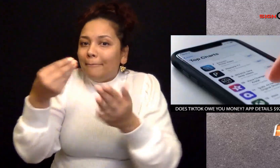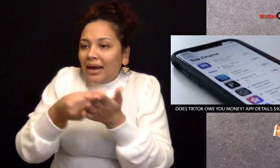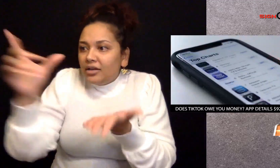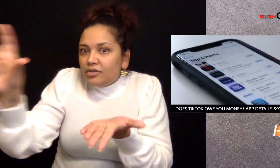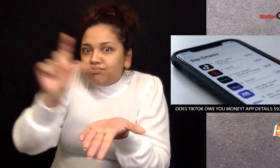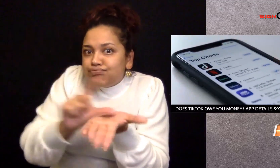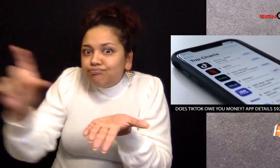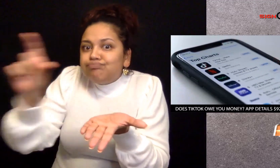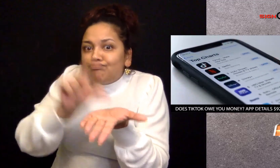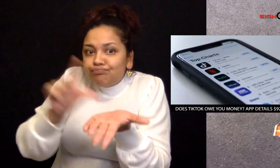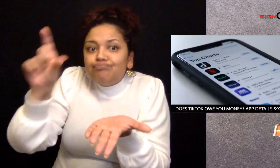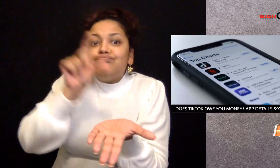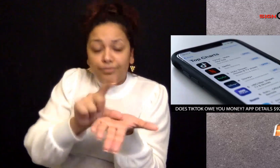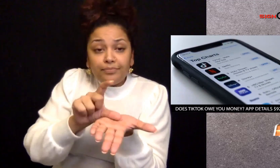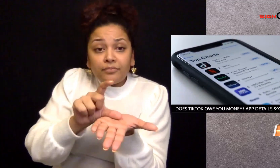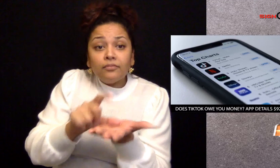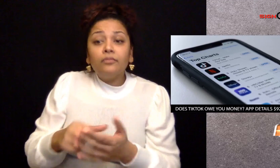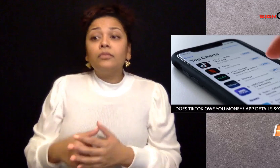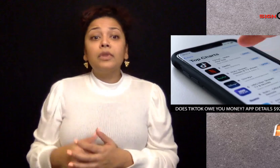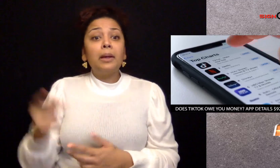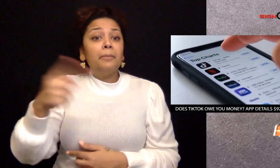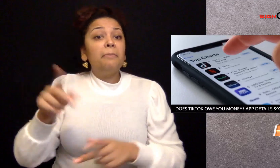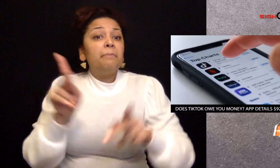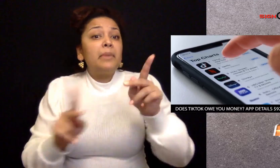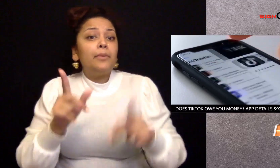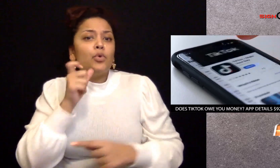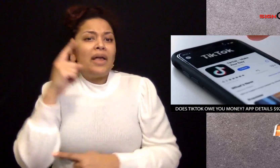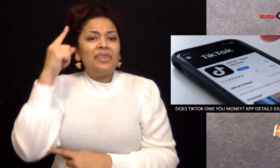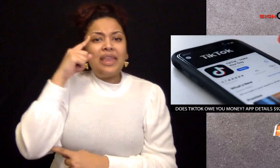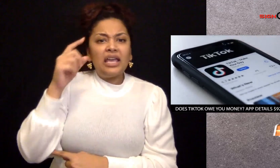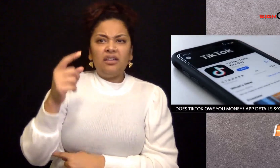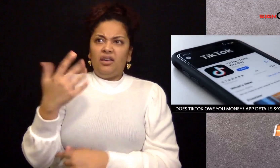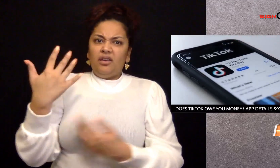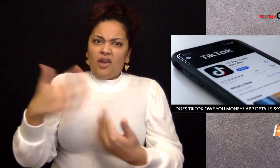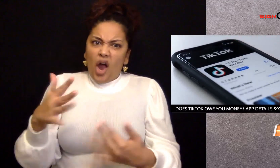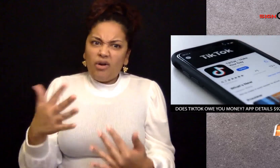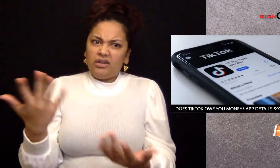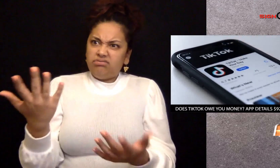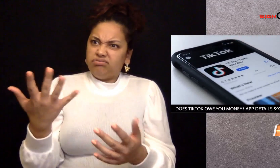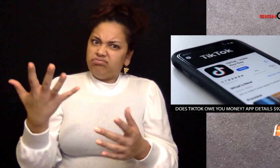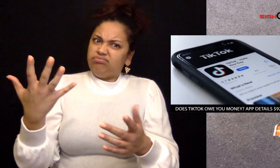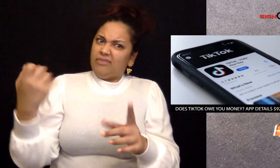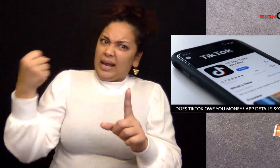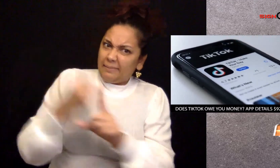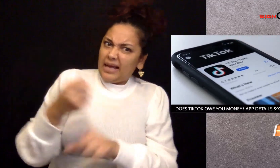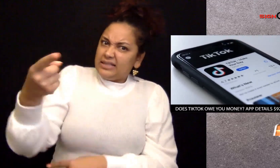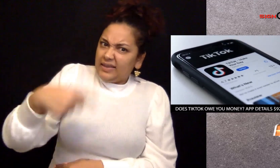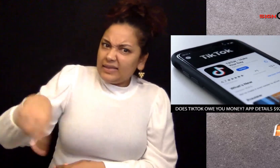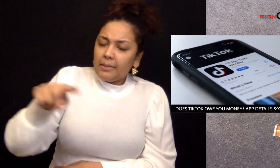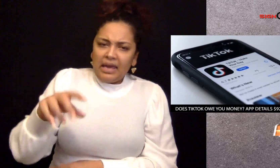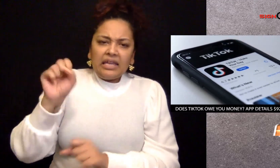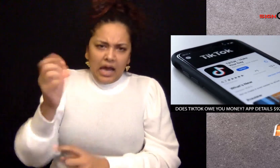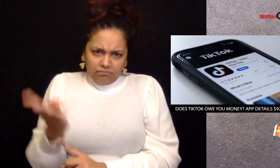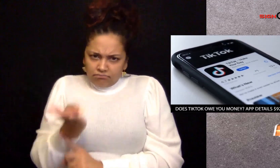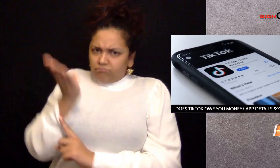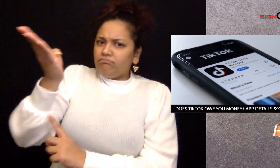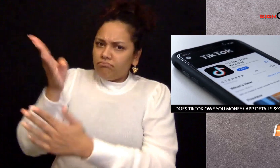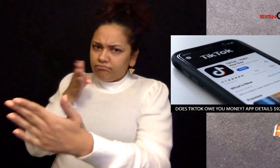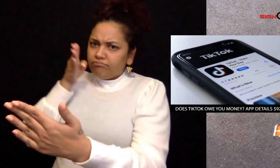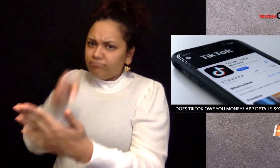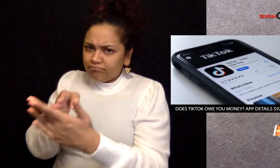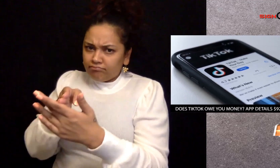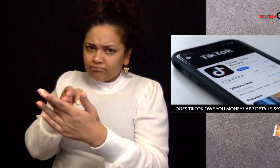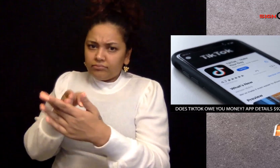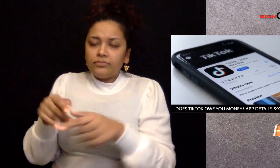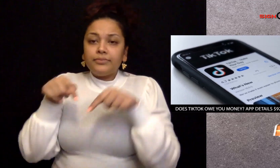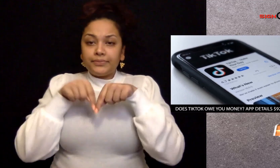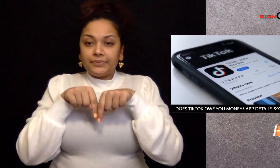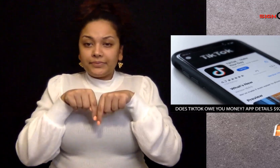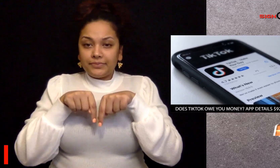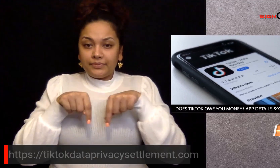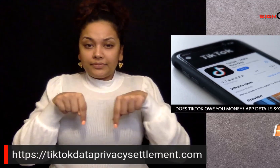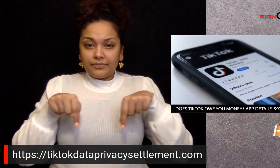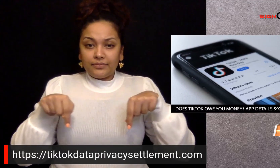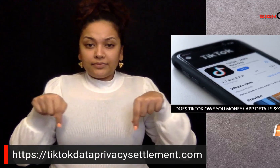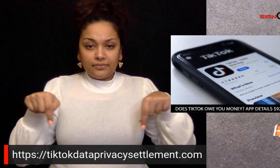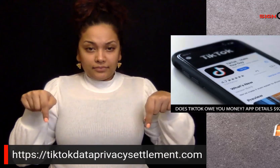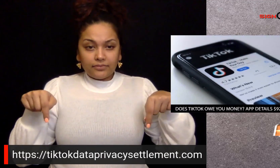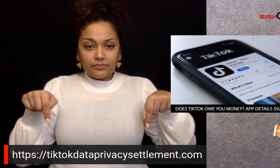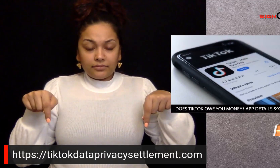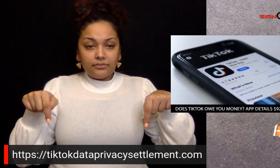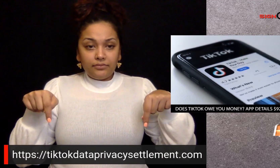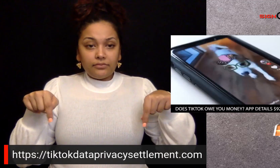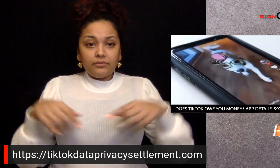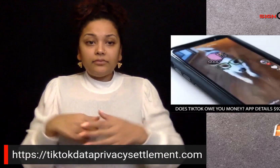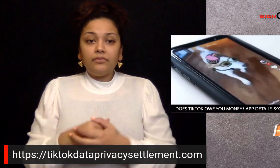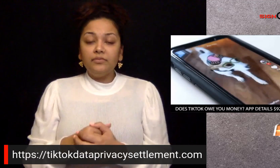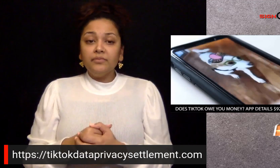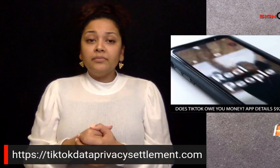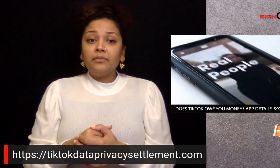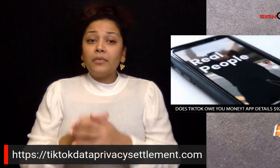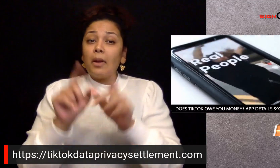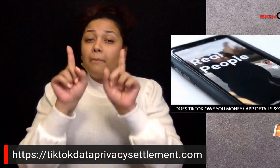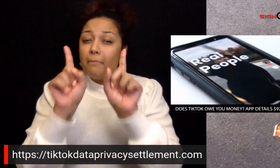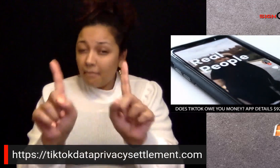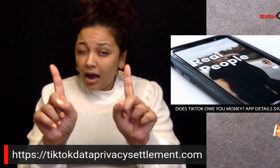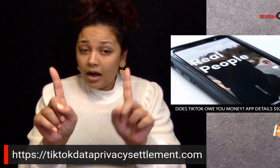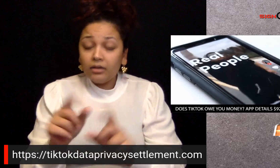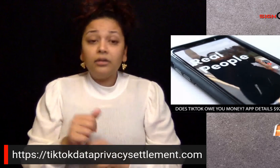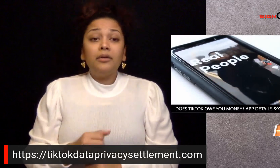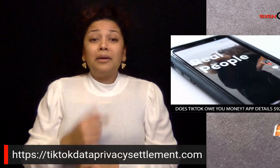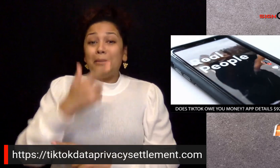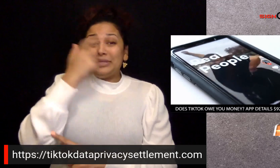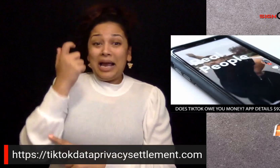times more money people who think they are impacted can file claims here